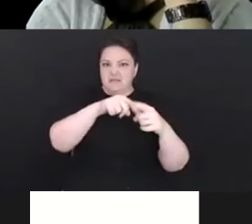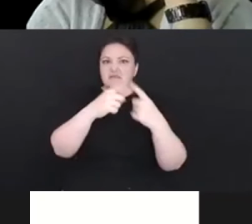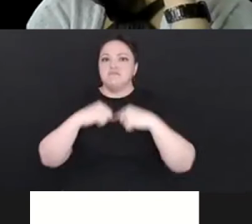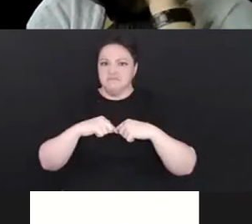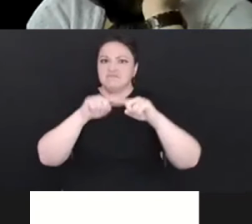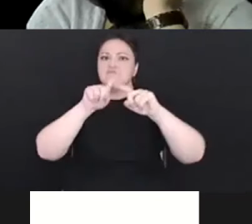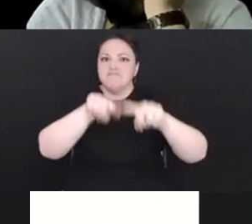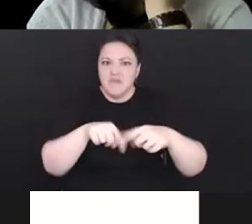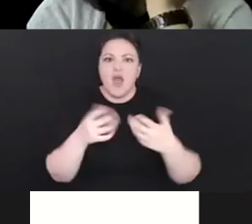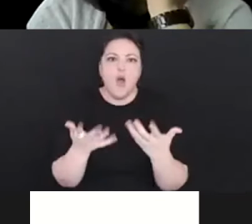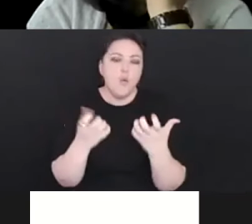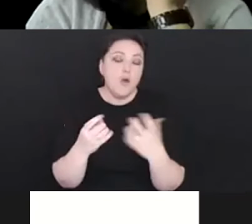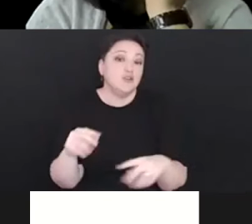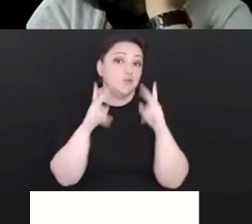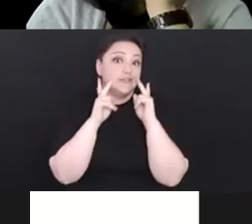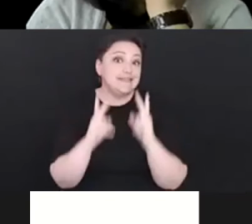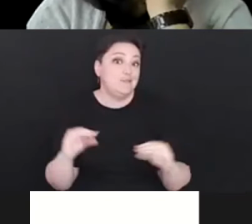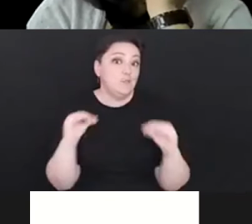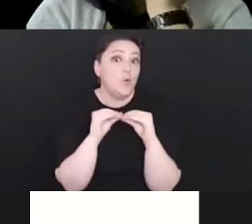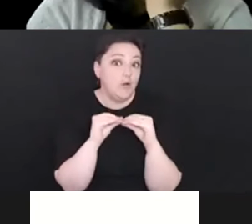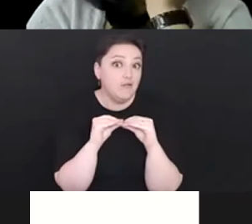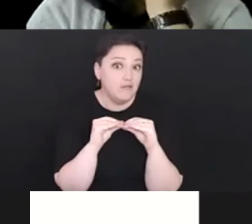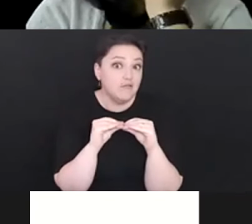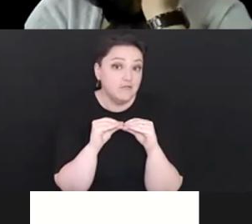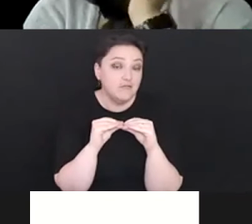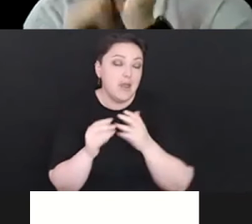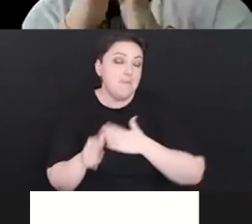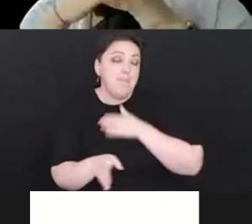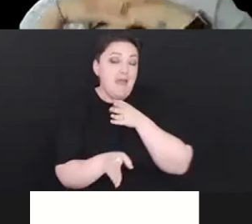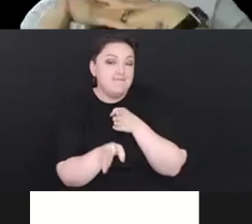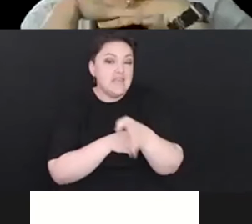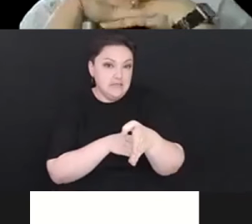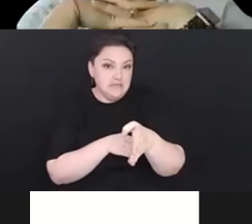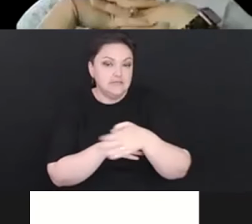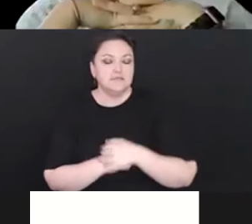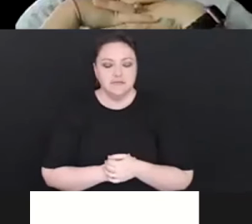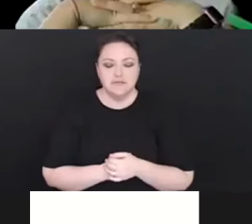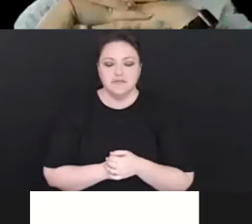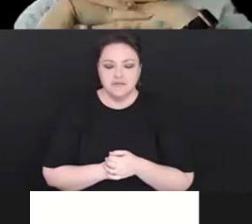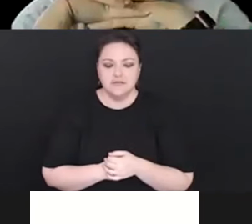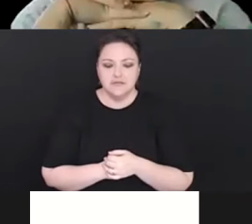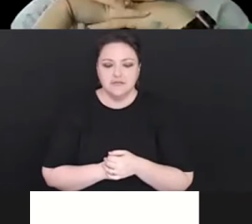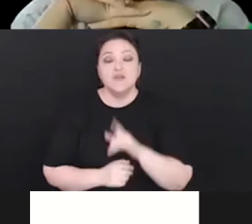more, um, as, in the field that I work in, I'm really talking about independence and